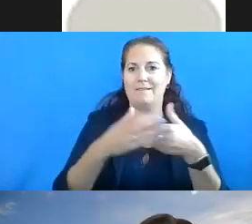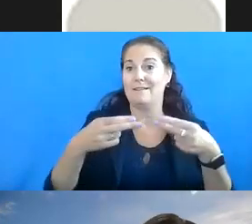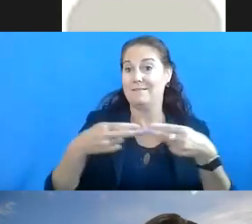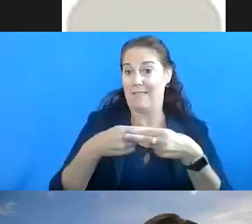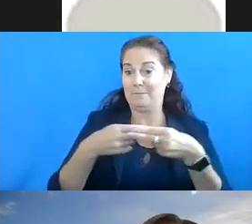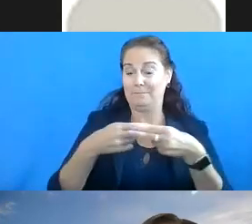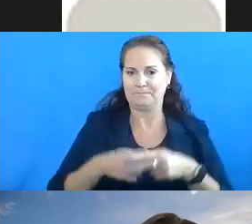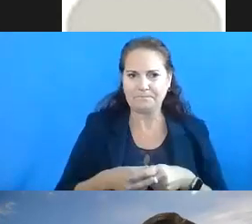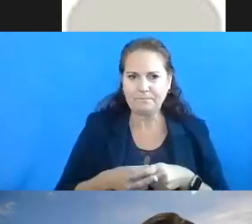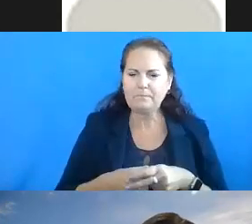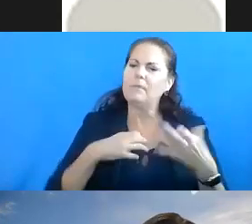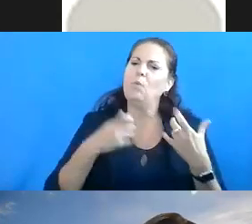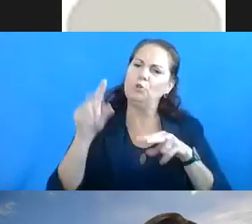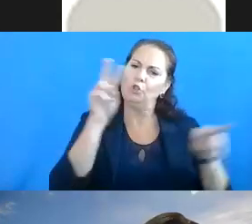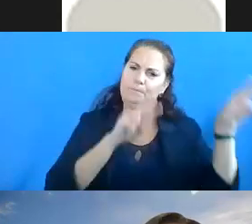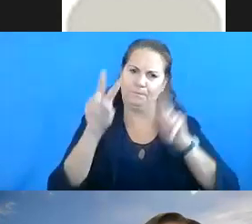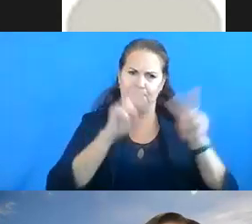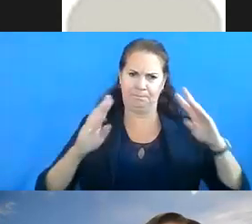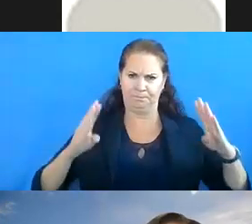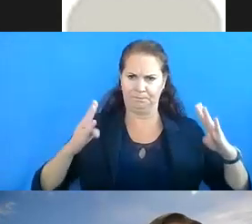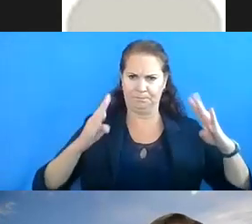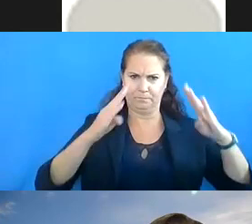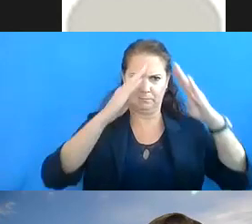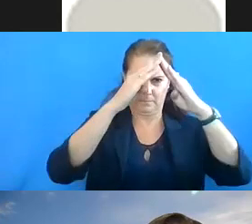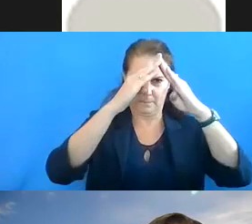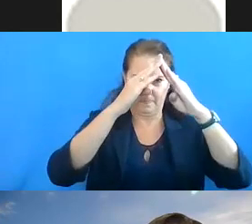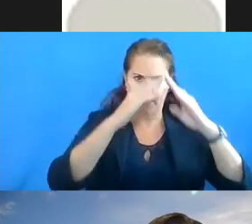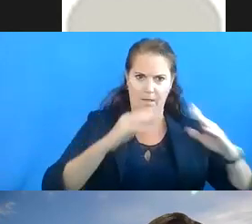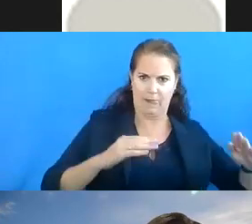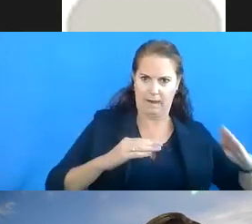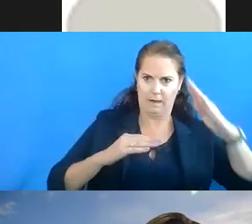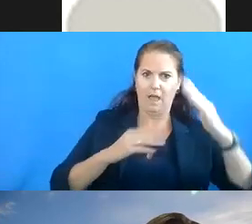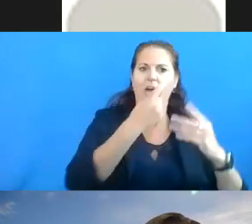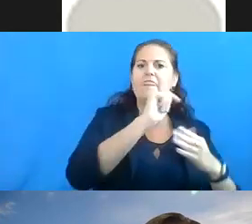So I want you to look beginning with the project. I want you to look on the left-hand side, and if